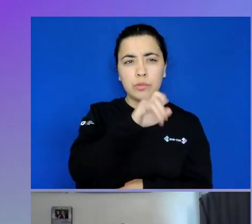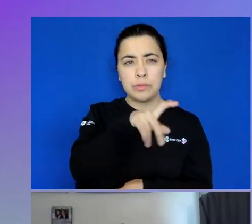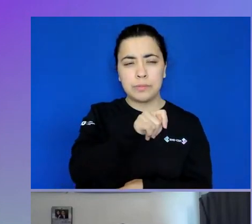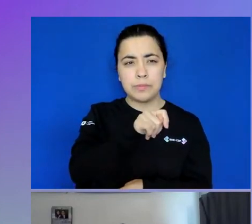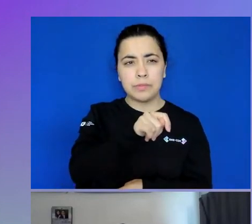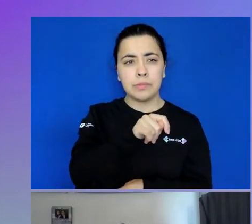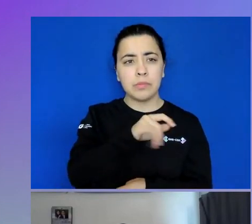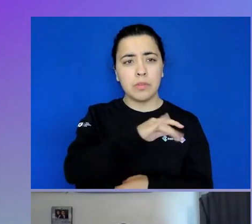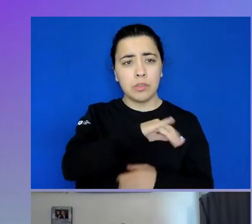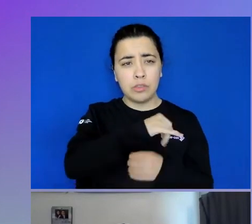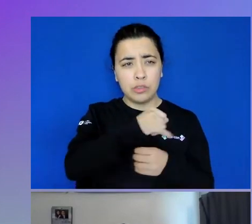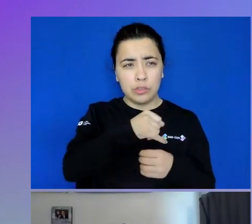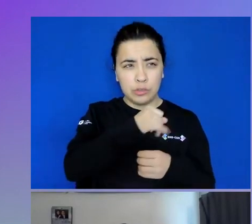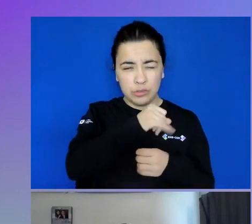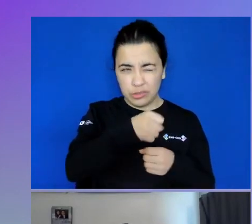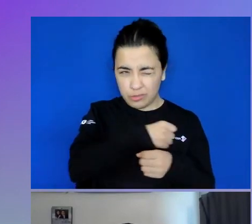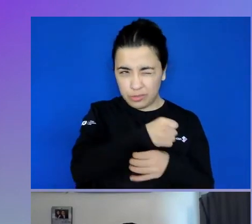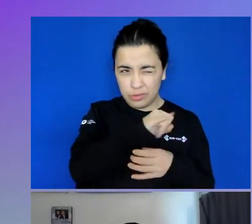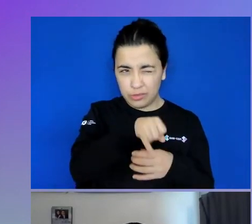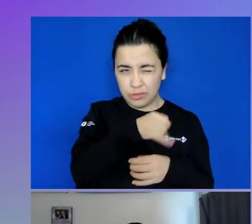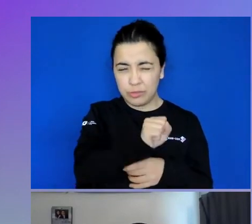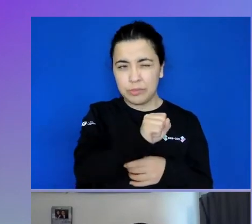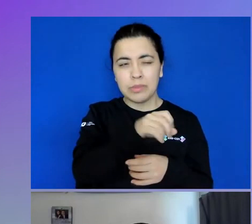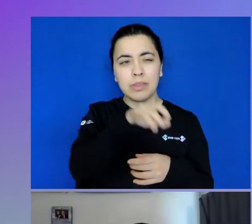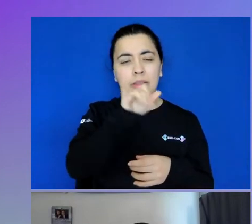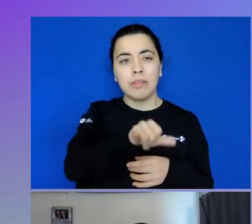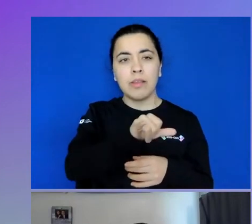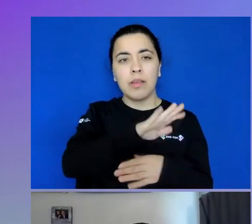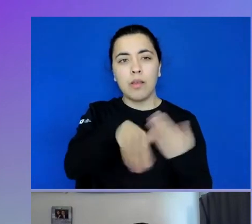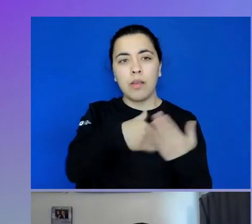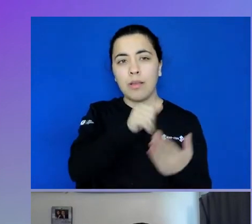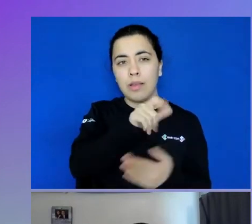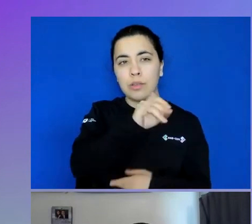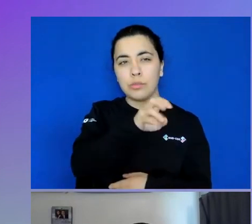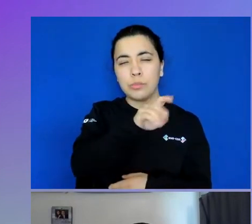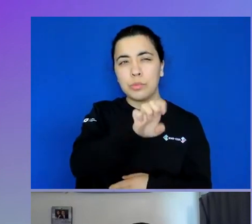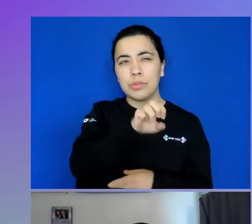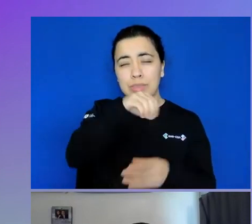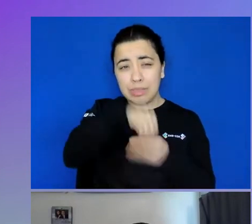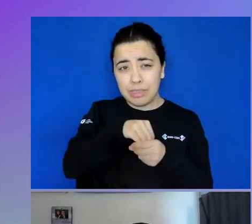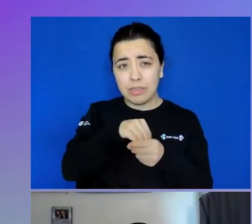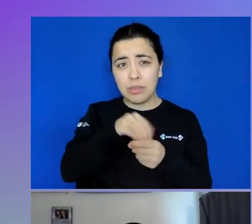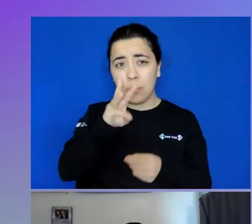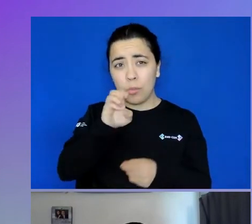component before rendering, and I'm happy to answer that if need